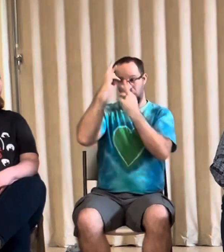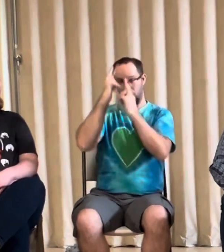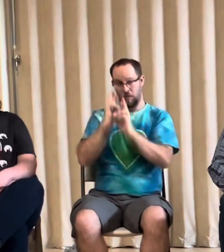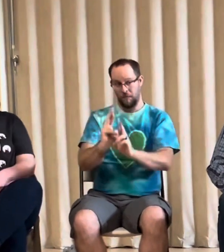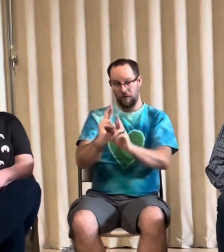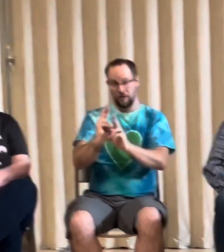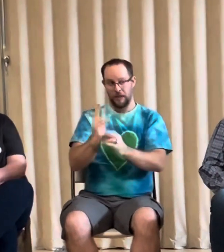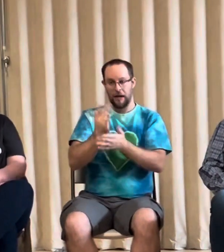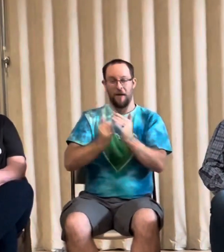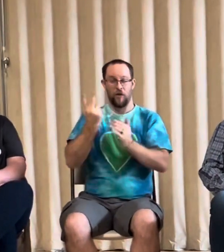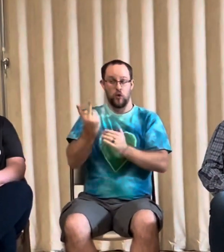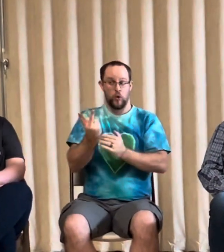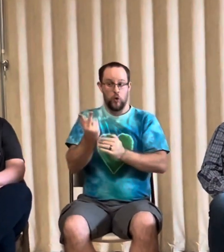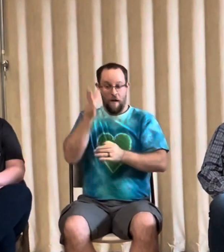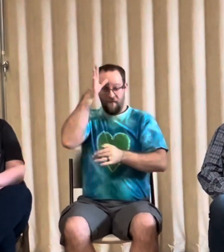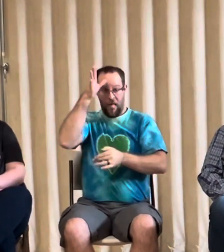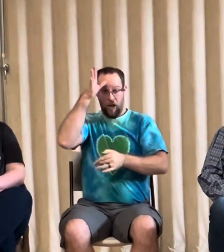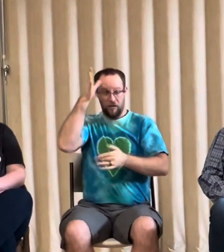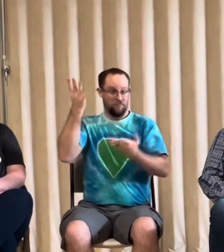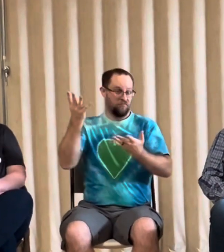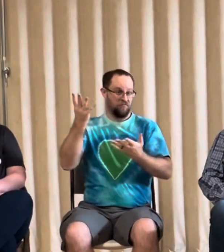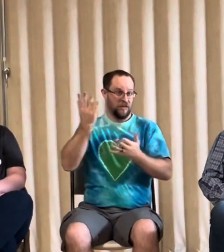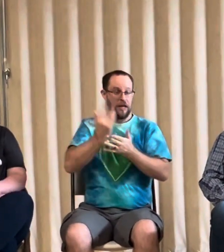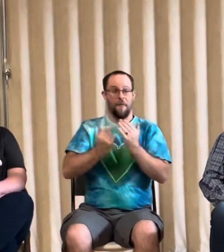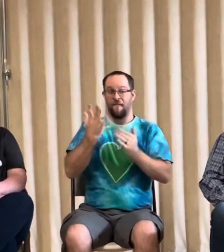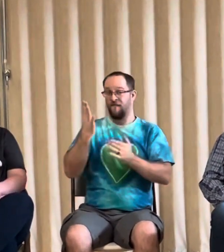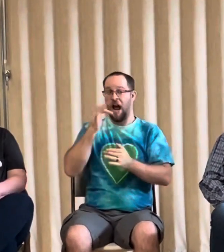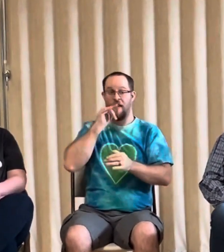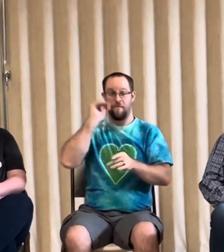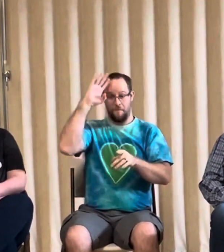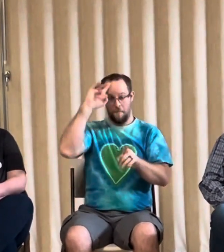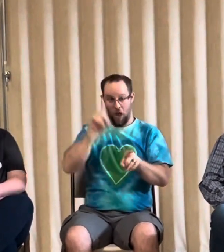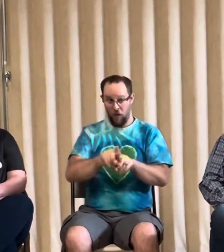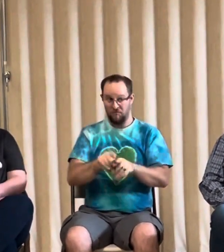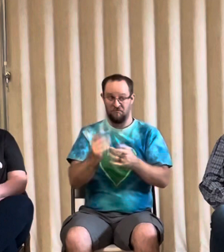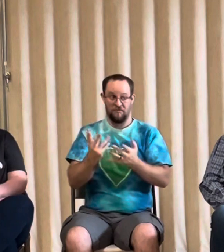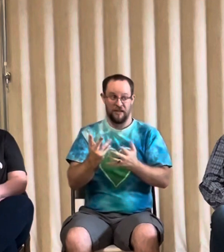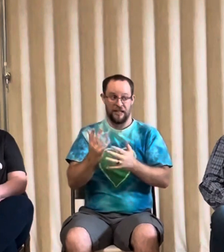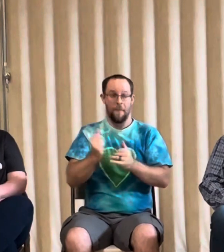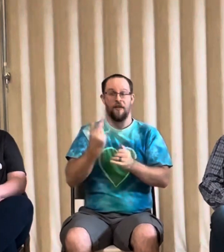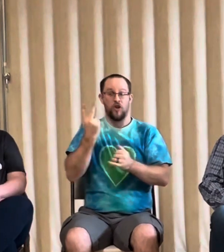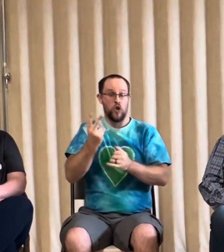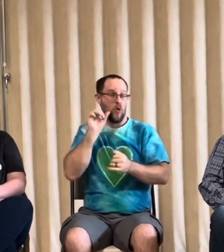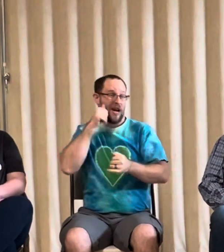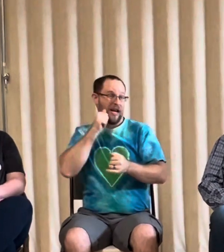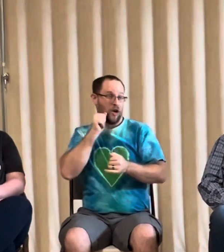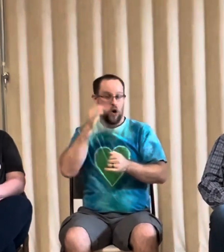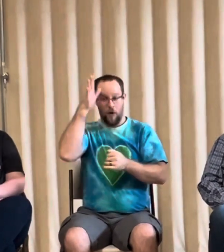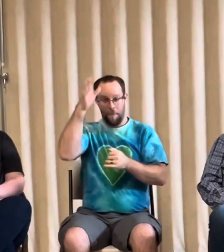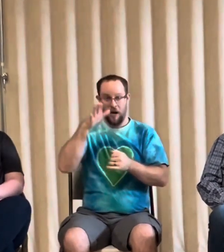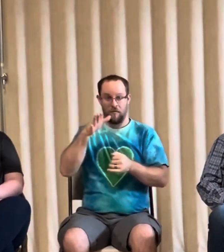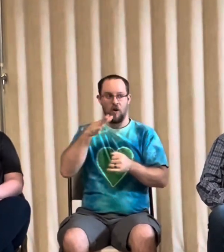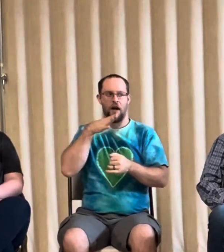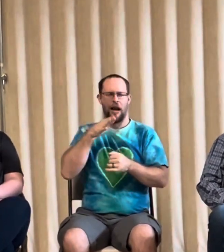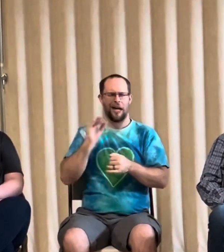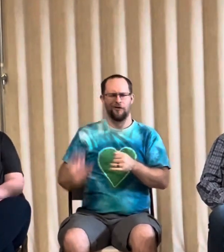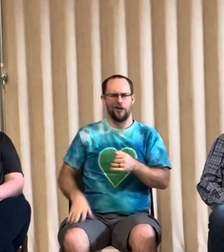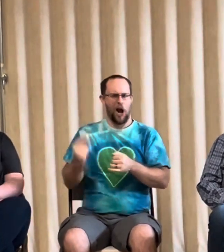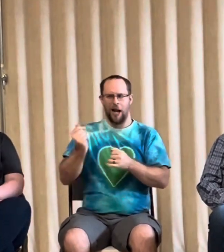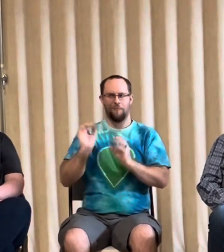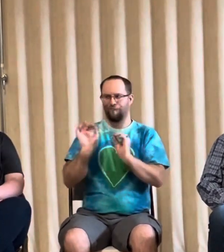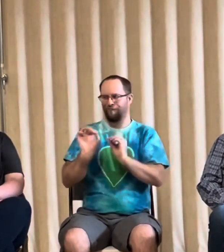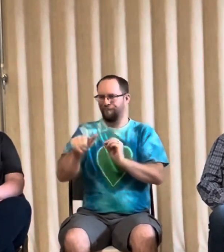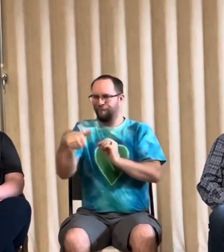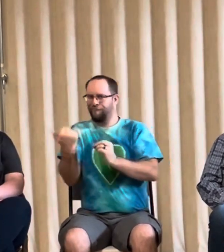Some have two fathers, some have five brothers, some have two aunts, and grandma, a corgi, and no others!